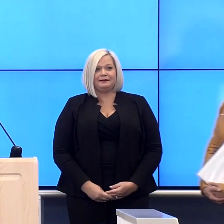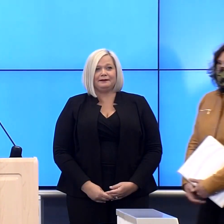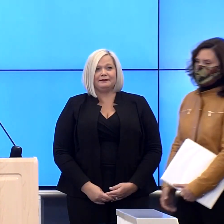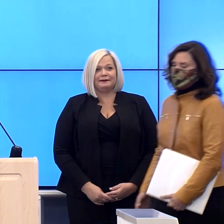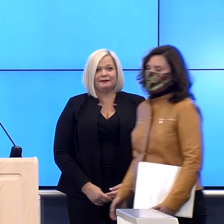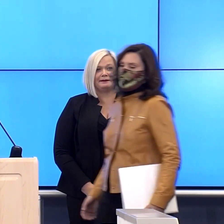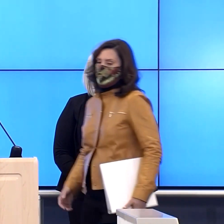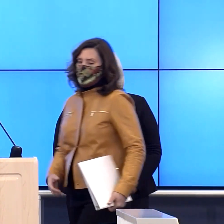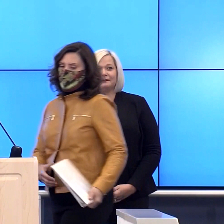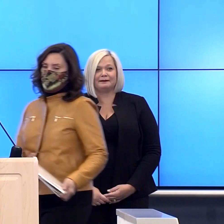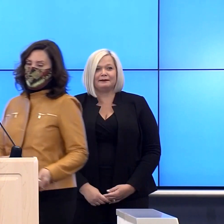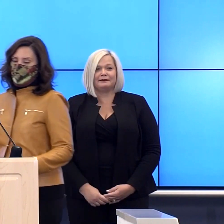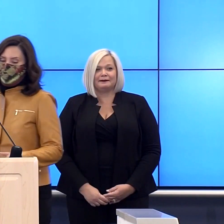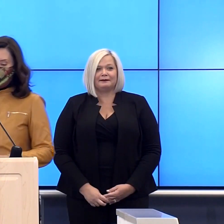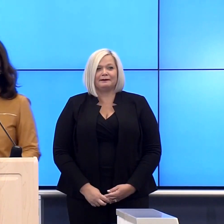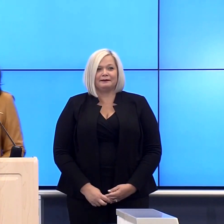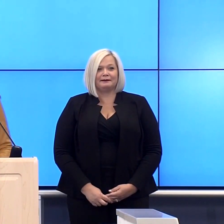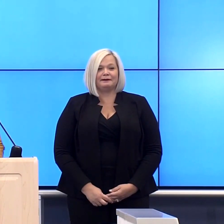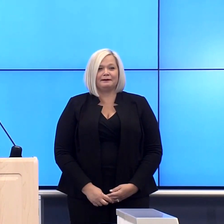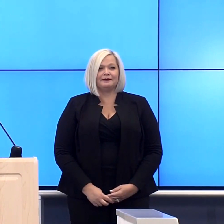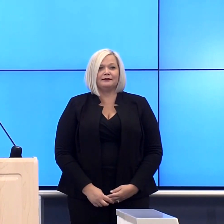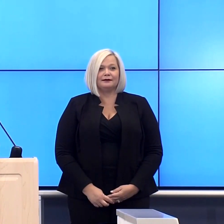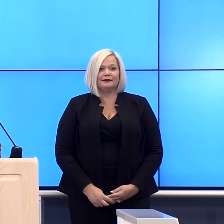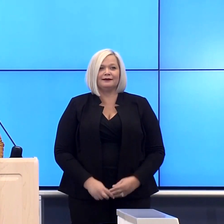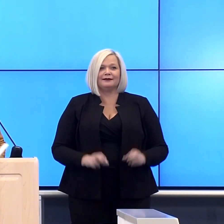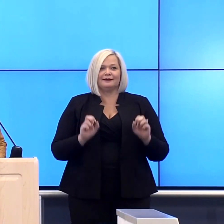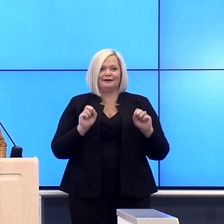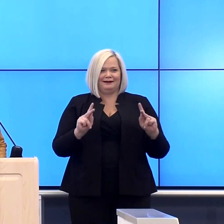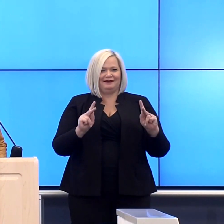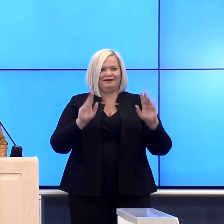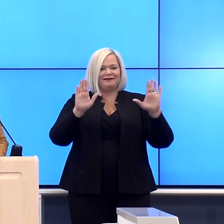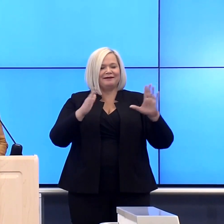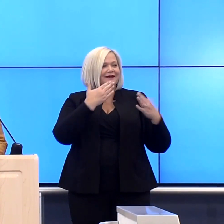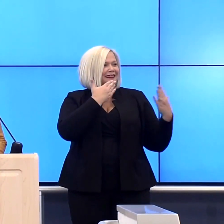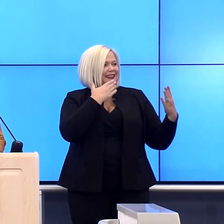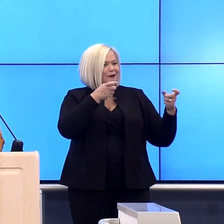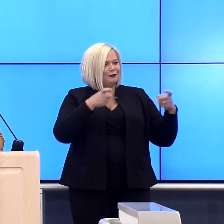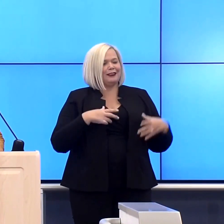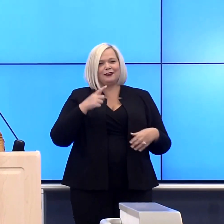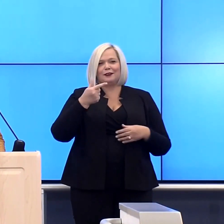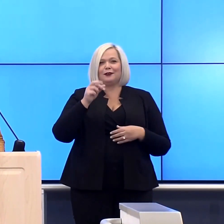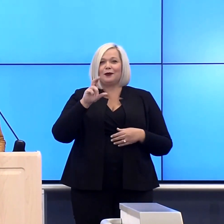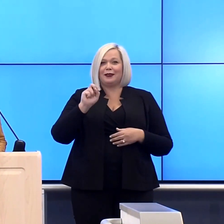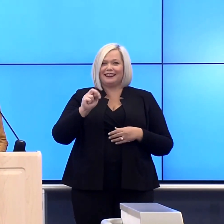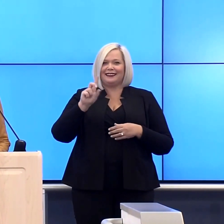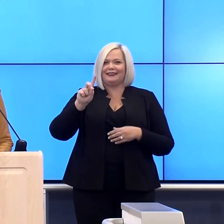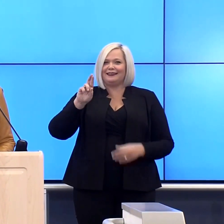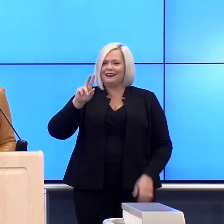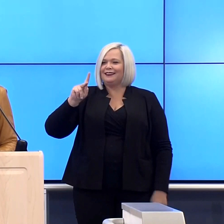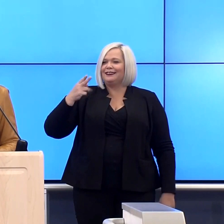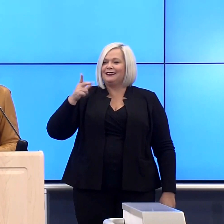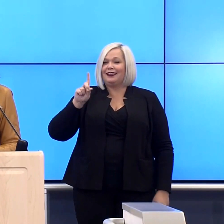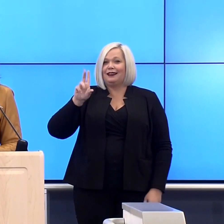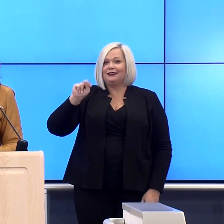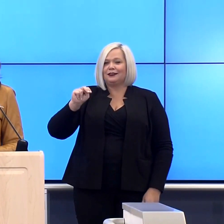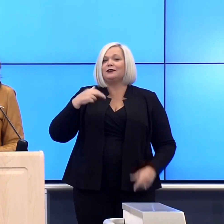WITH THAT, I WILL TURN IT BACK TO GOVERNOR WHITMER. TO GOVERNOR WHITMER. >> ALL RIGHT. ALL RIGHT. THANK YOU DIRECTOR GORDON AND